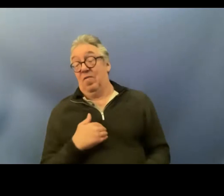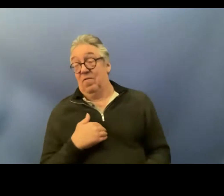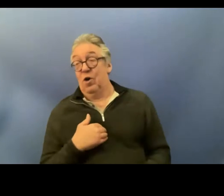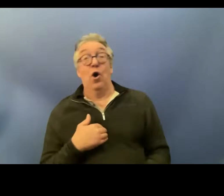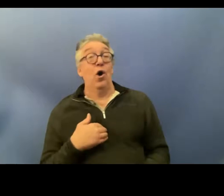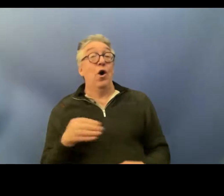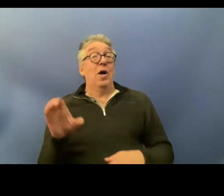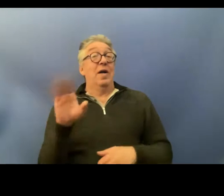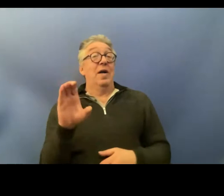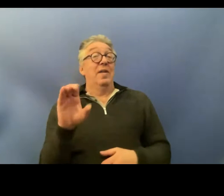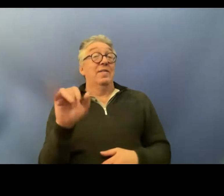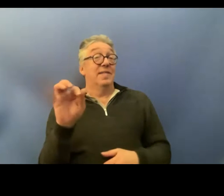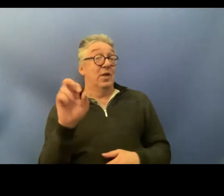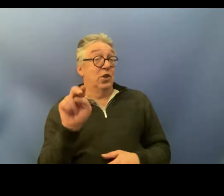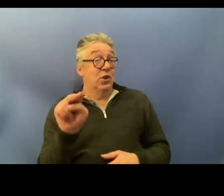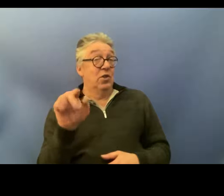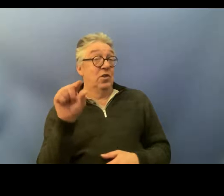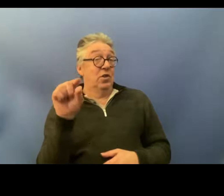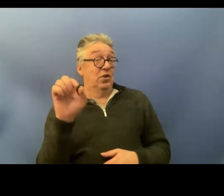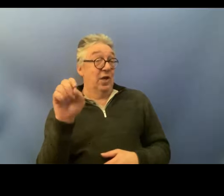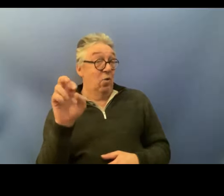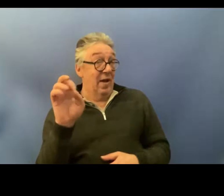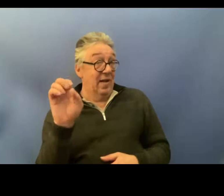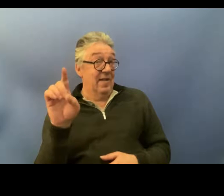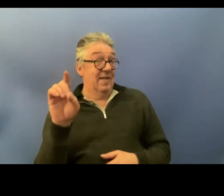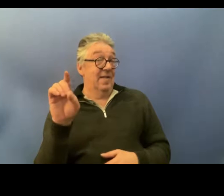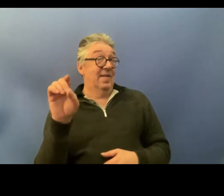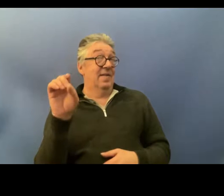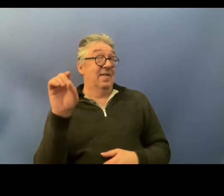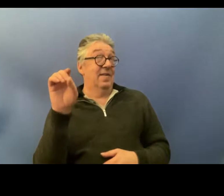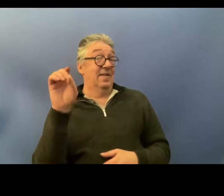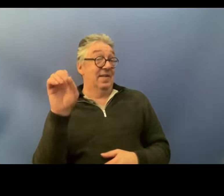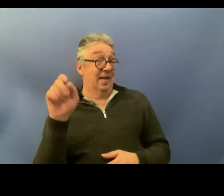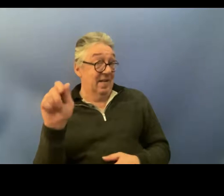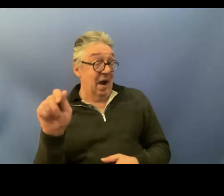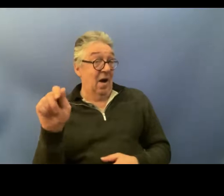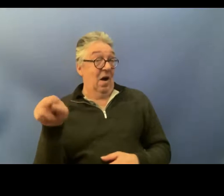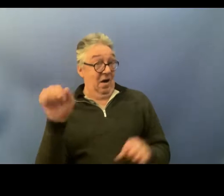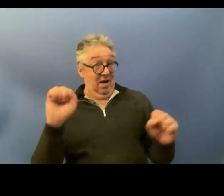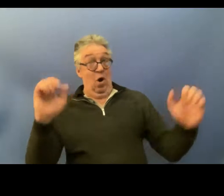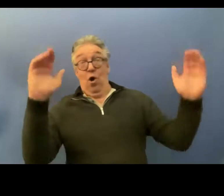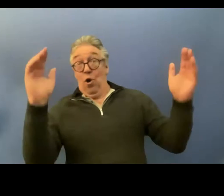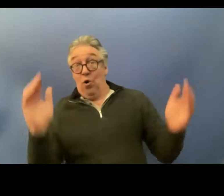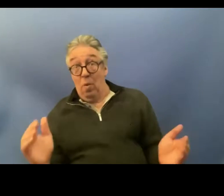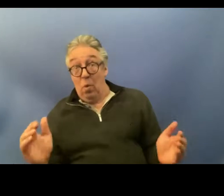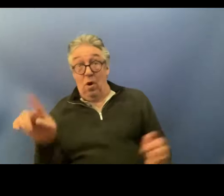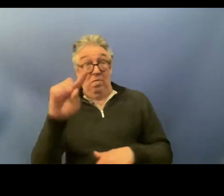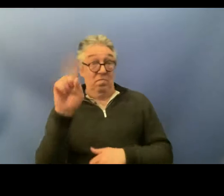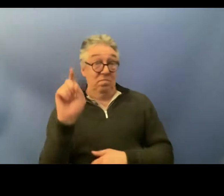generated data to be comparable and being able to extrapolate modules from one country to